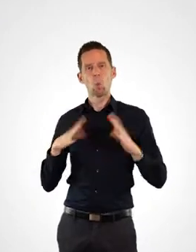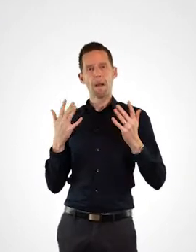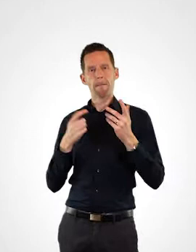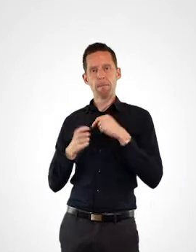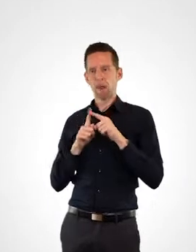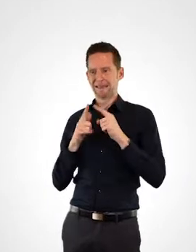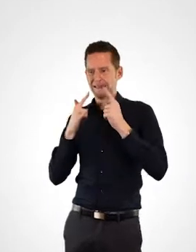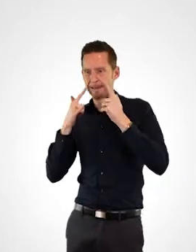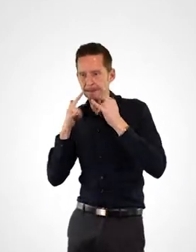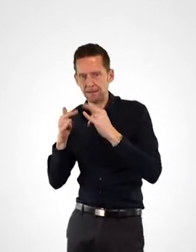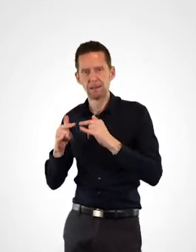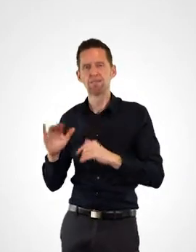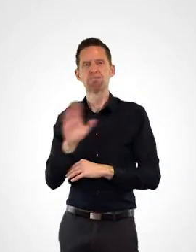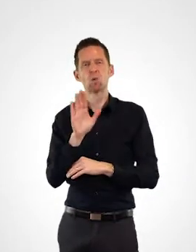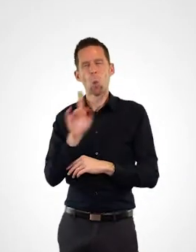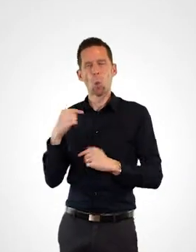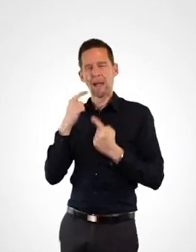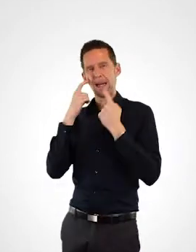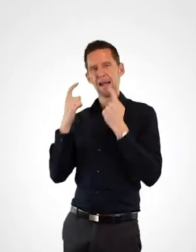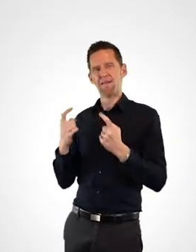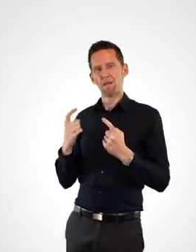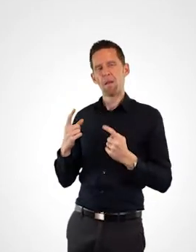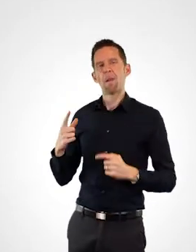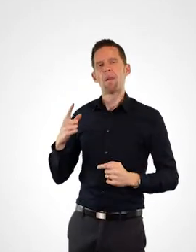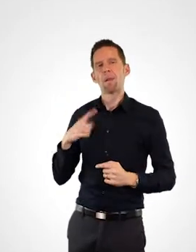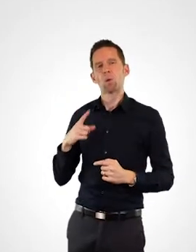We don't want it to become a testing session, so we're careful.